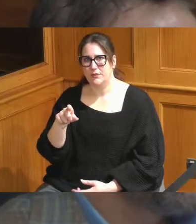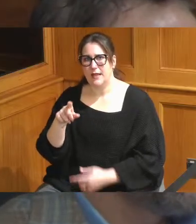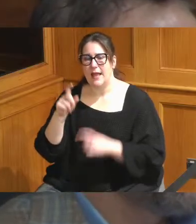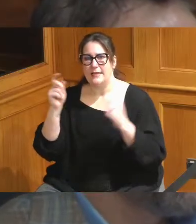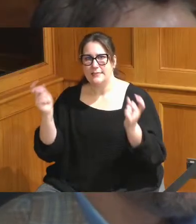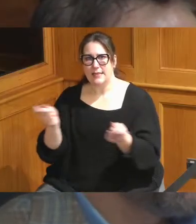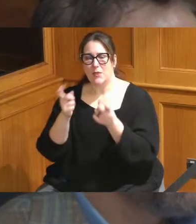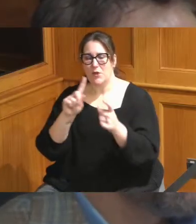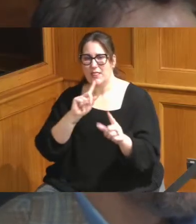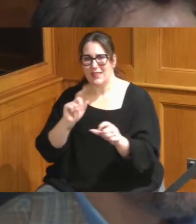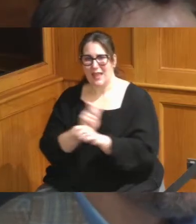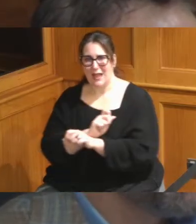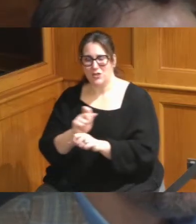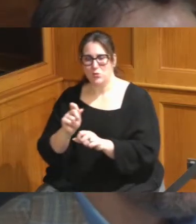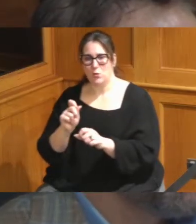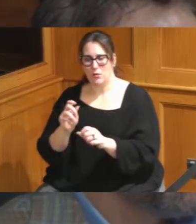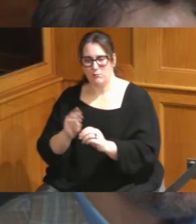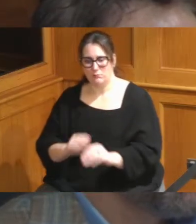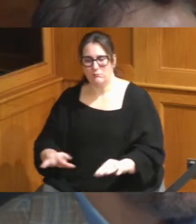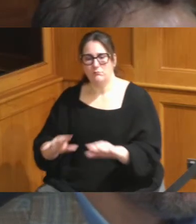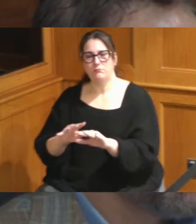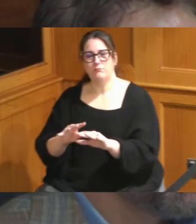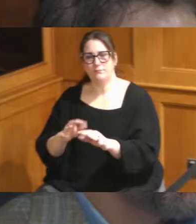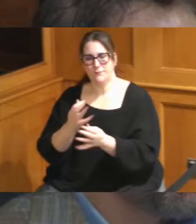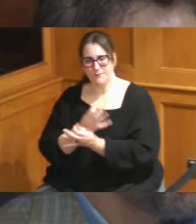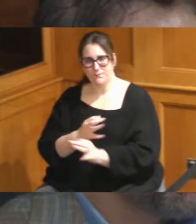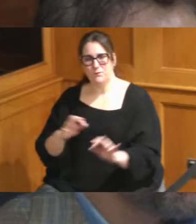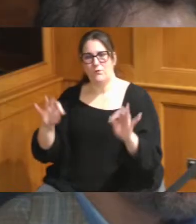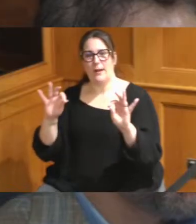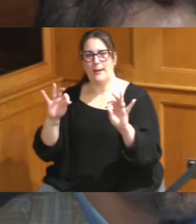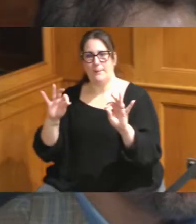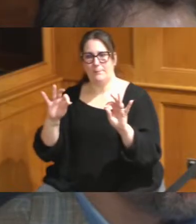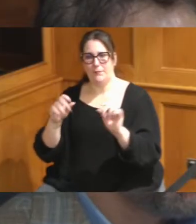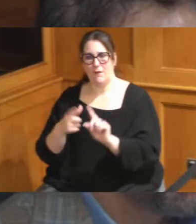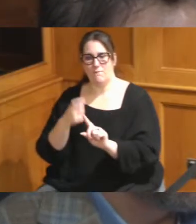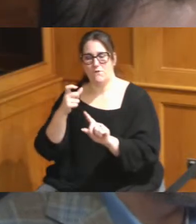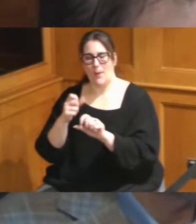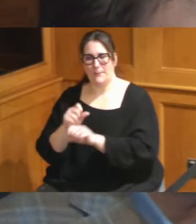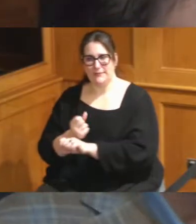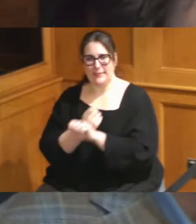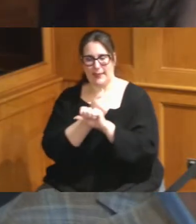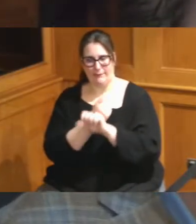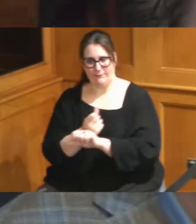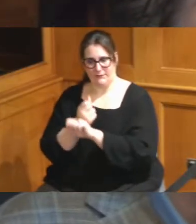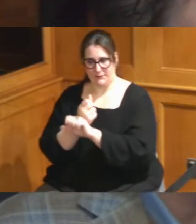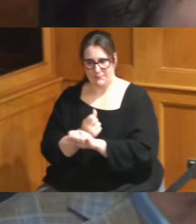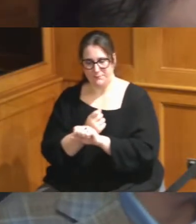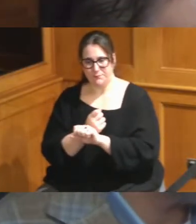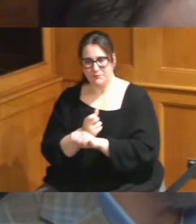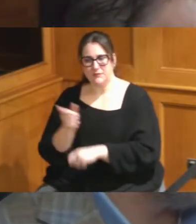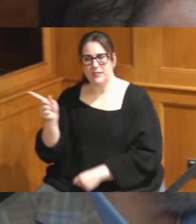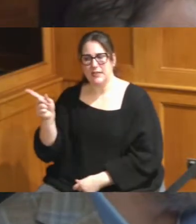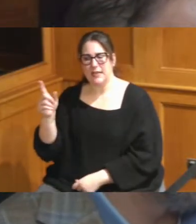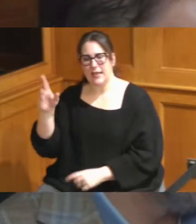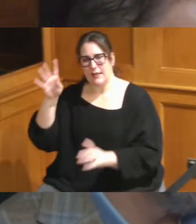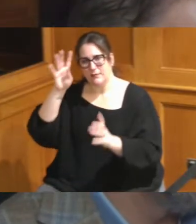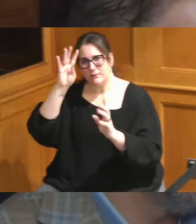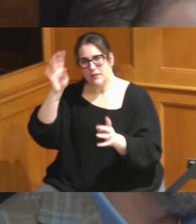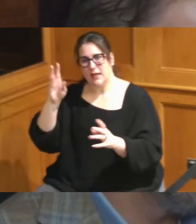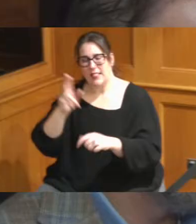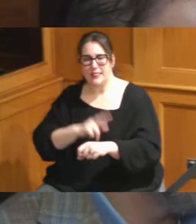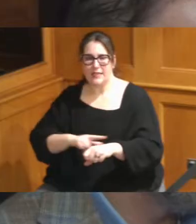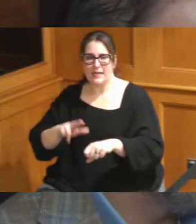site of freedom from the the slaves and he came up with the National Underground Railroad Freedom